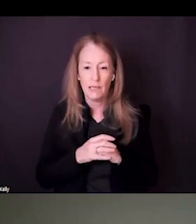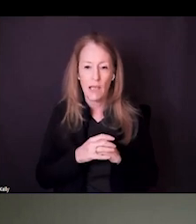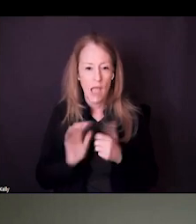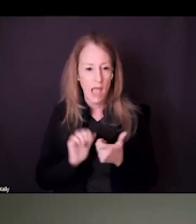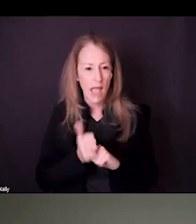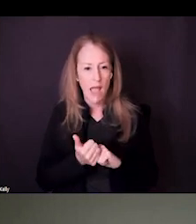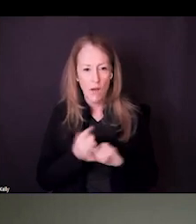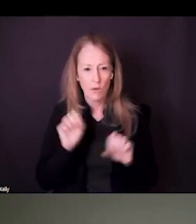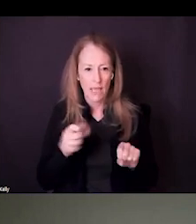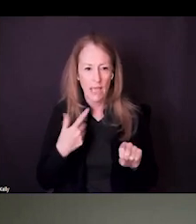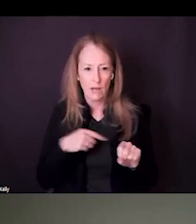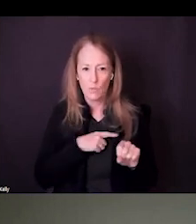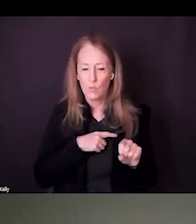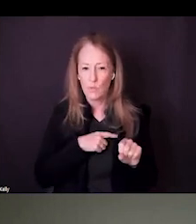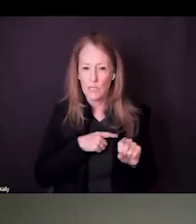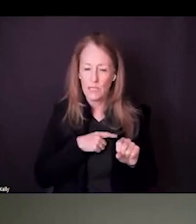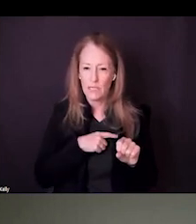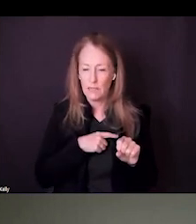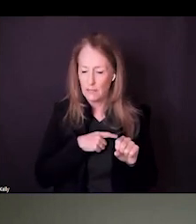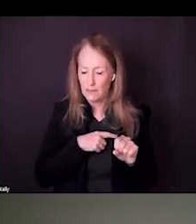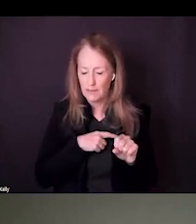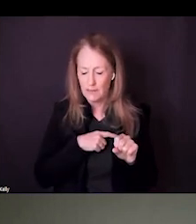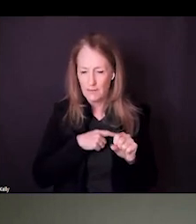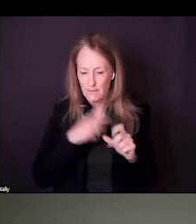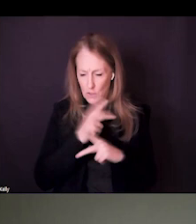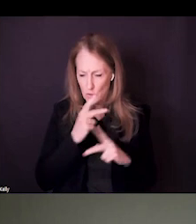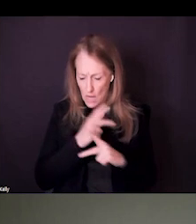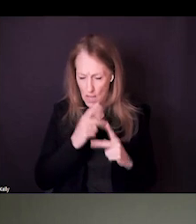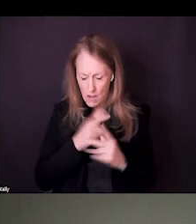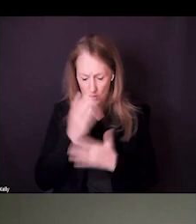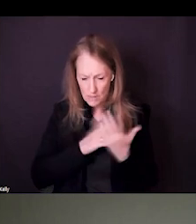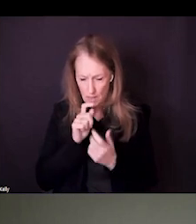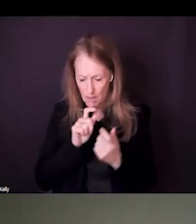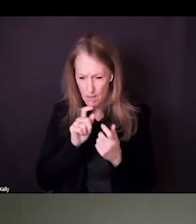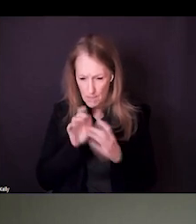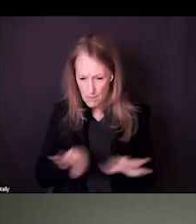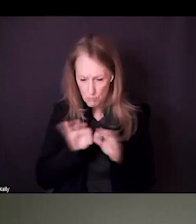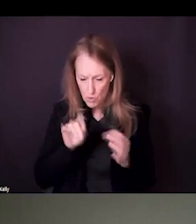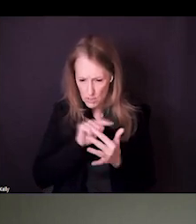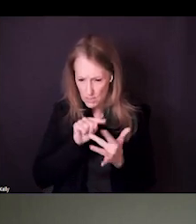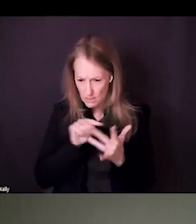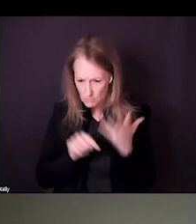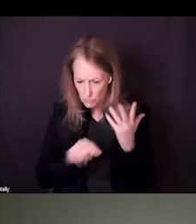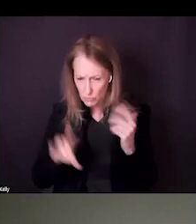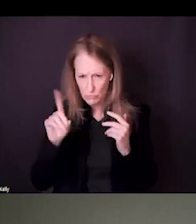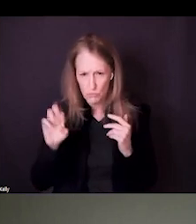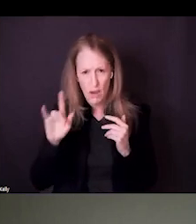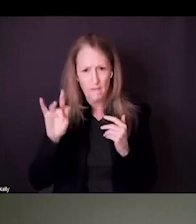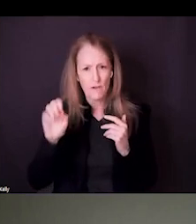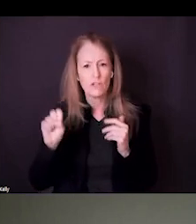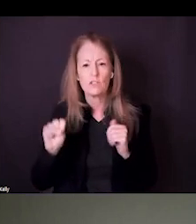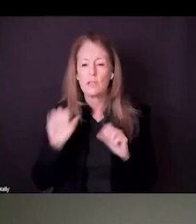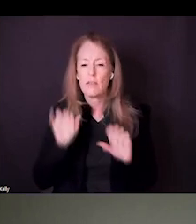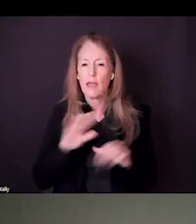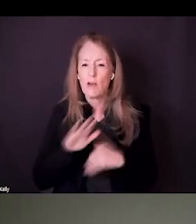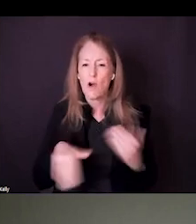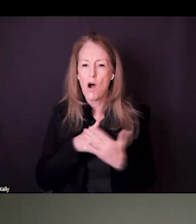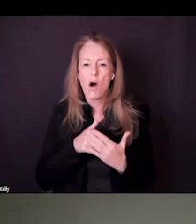DRIVERS THAT ALL COUNTRIES CAN THINK ABOUT AND WORK TOWARDS